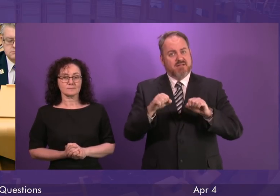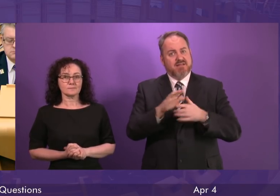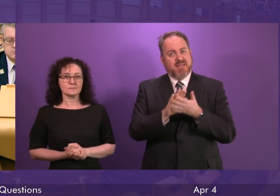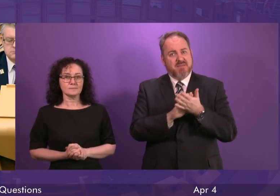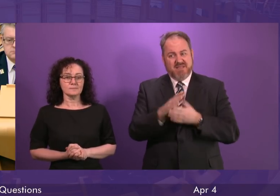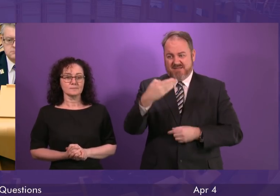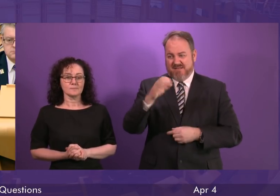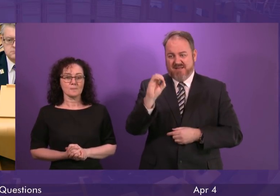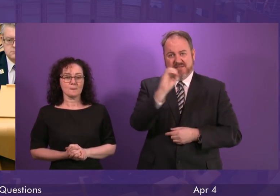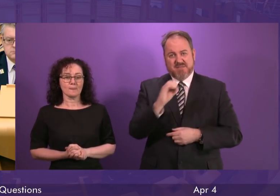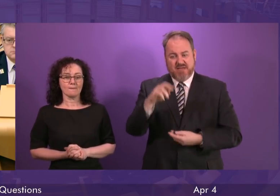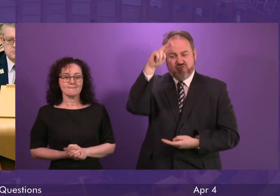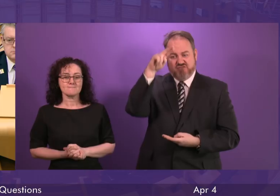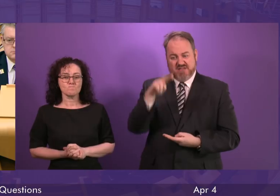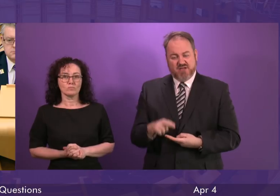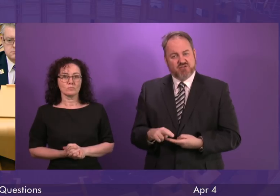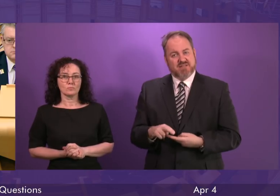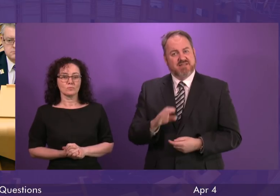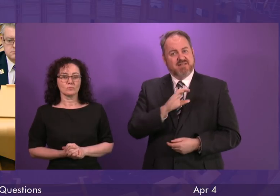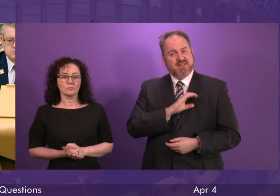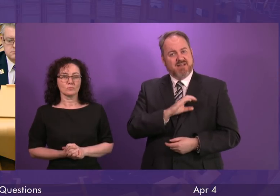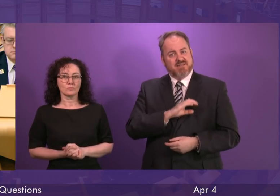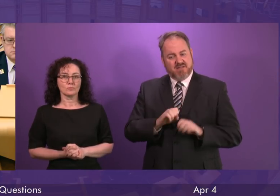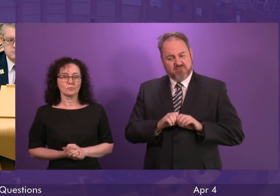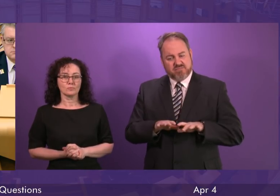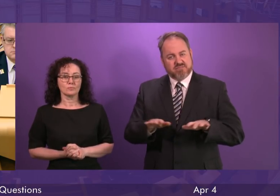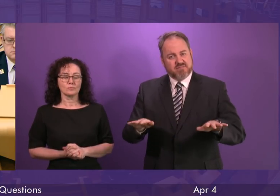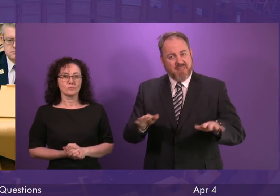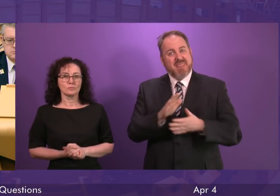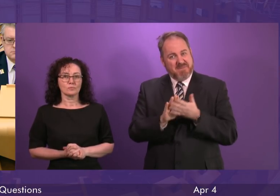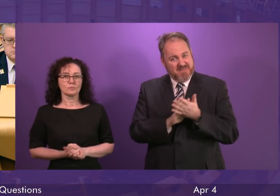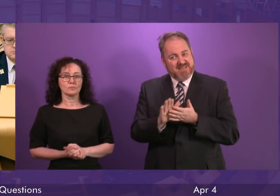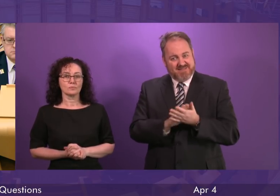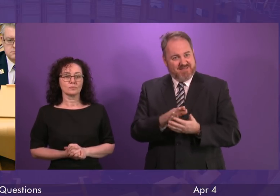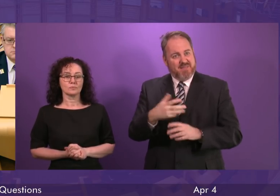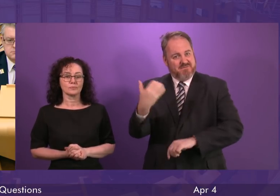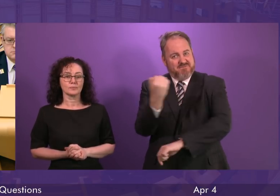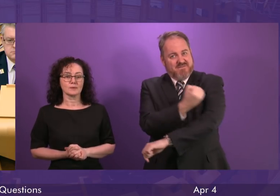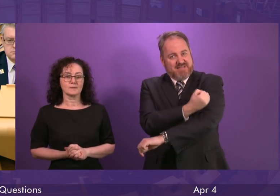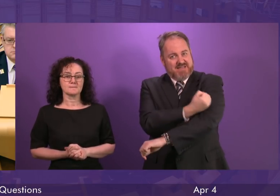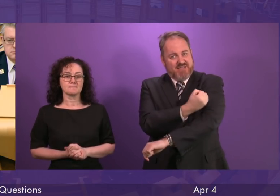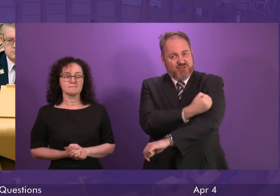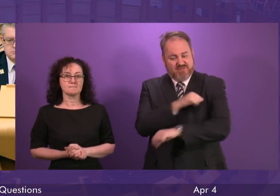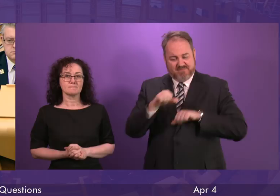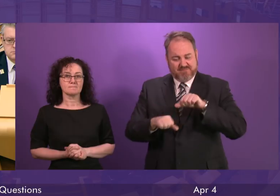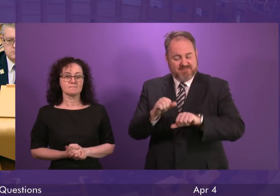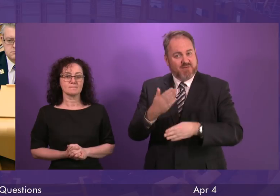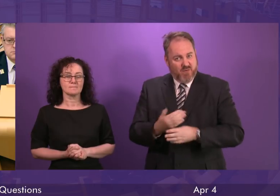HPV in Scotland, thereby demonstrating the significant and continued benefits of the vaccination programme. Can the First Minister confirm that it is the Scottish Government’s